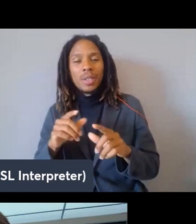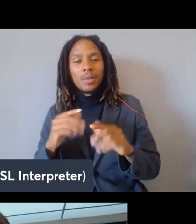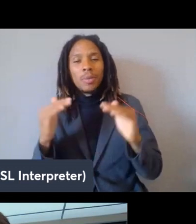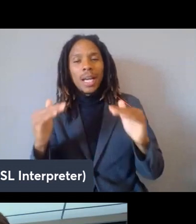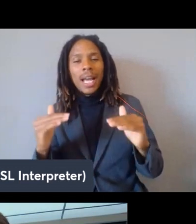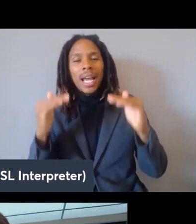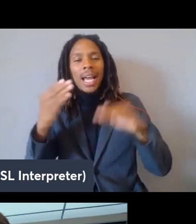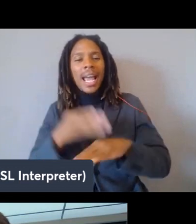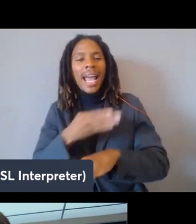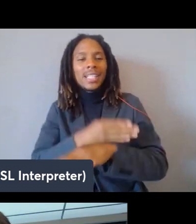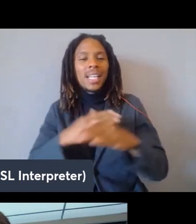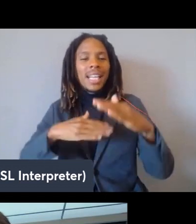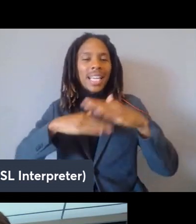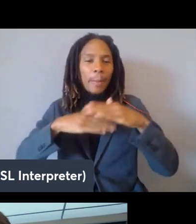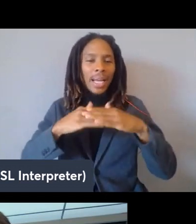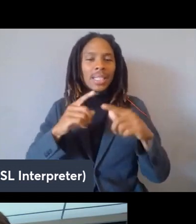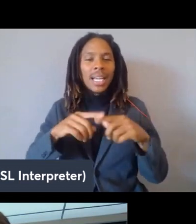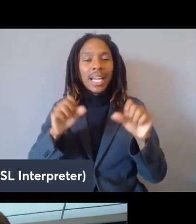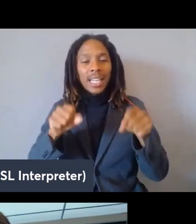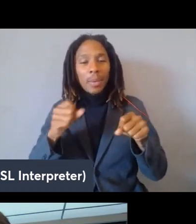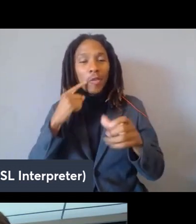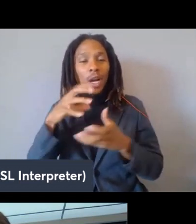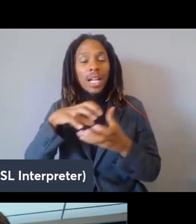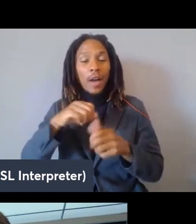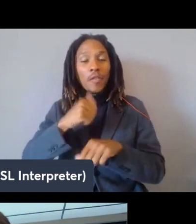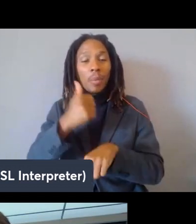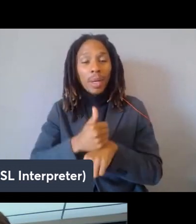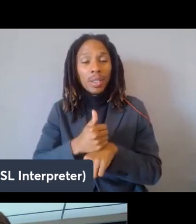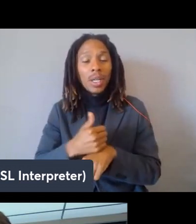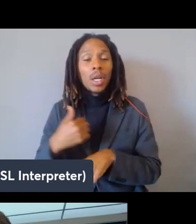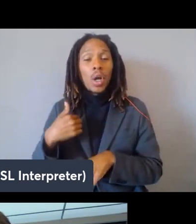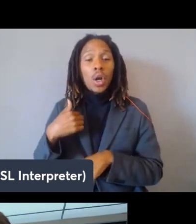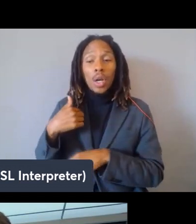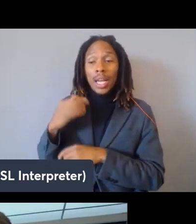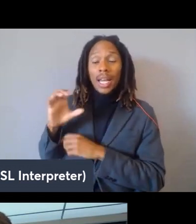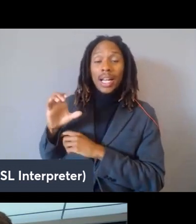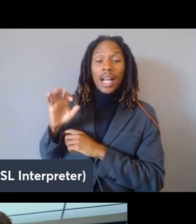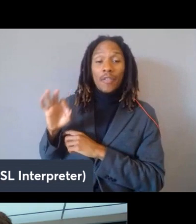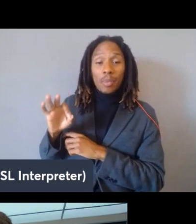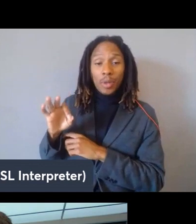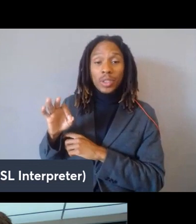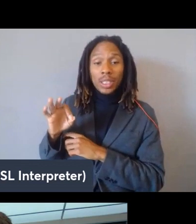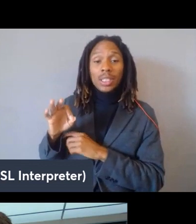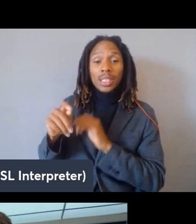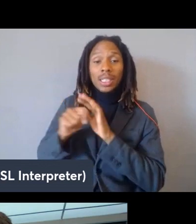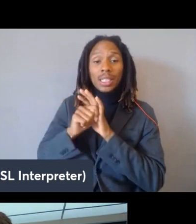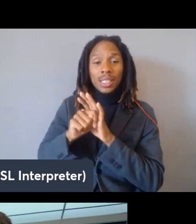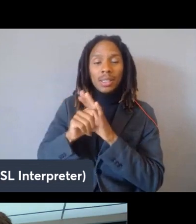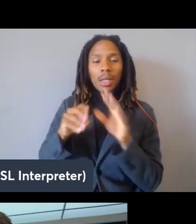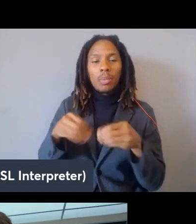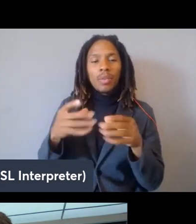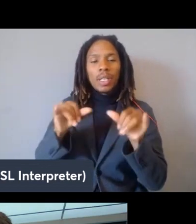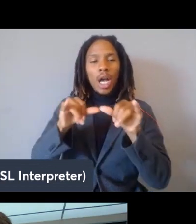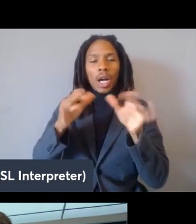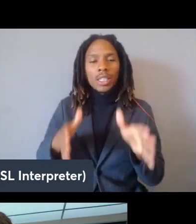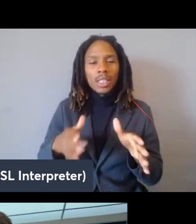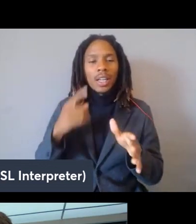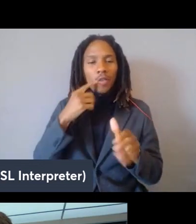and capability also of CloudFormation is CloudFormation today, the templates can provision that architecture for a single region, single account.